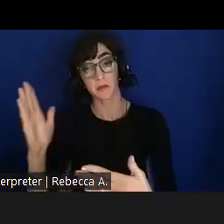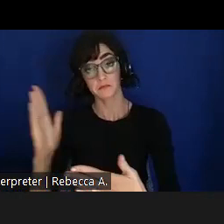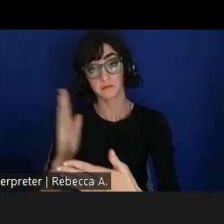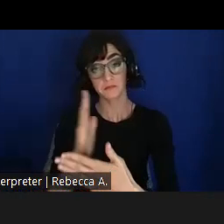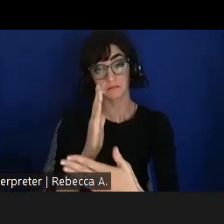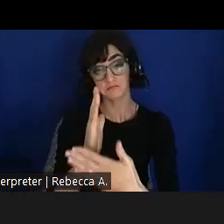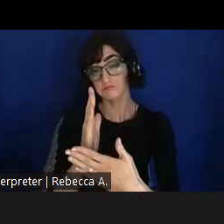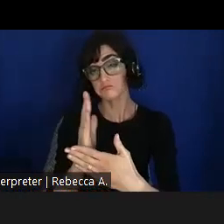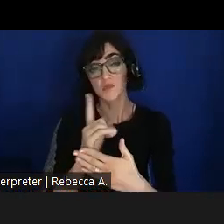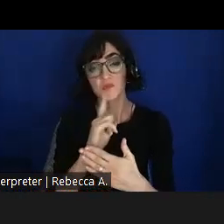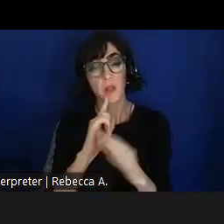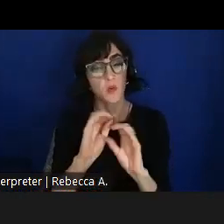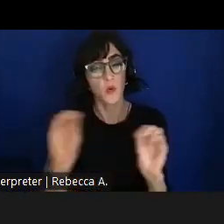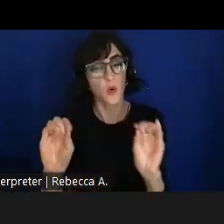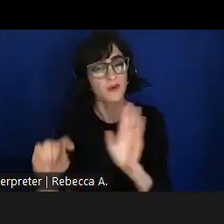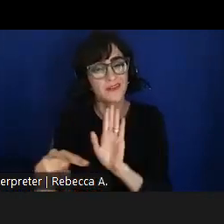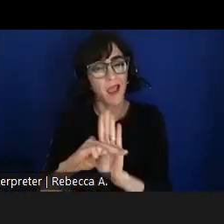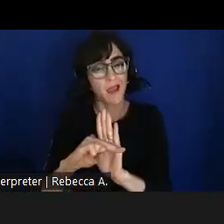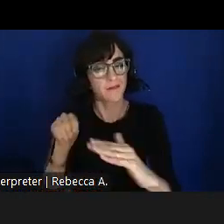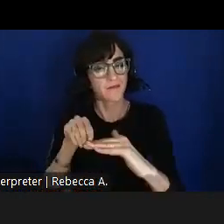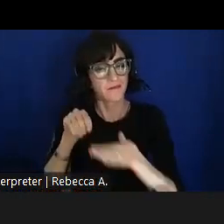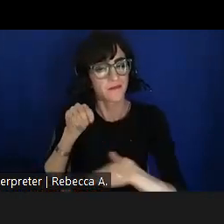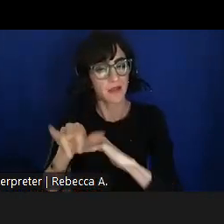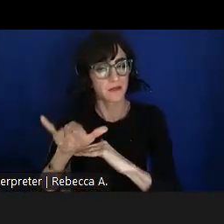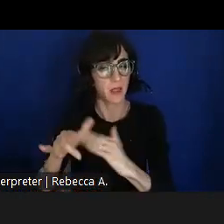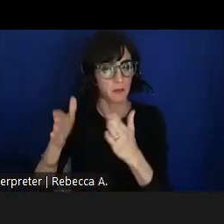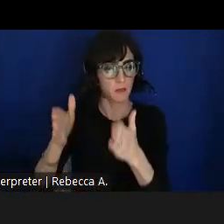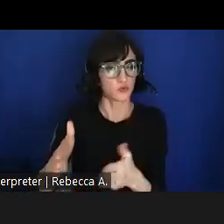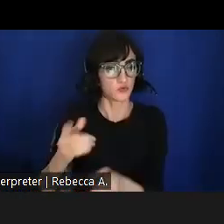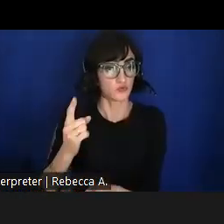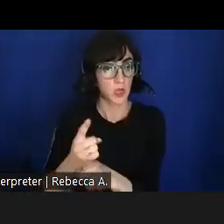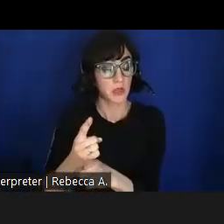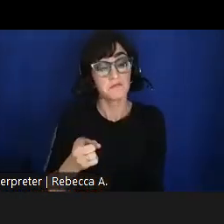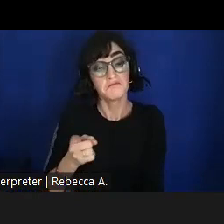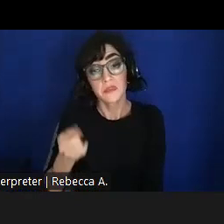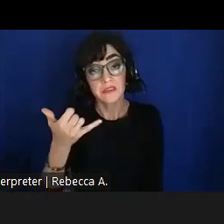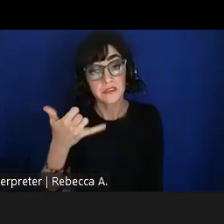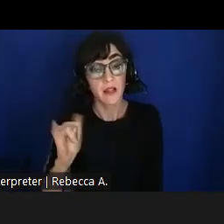right that a person is still has a lot of choice around their use and it's not really